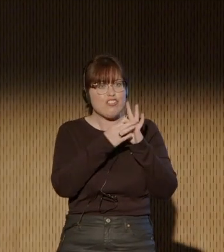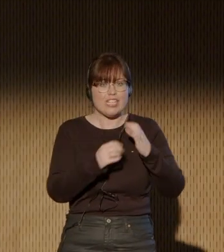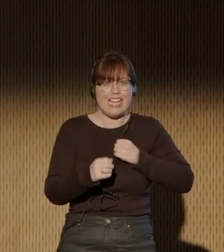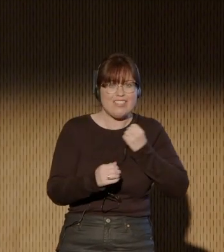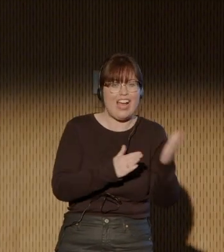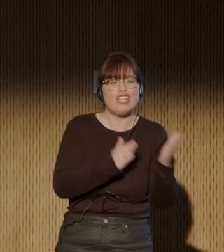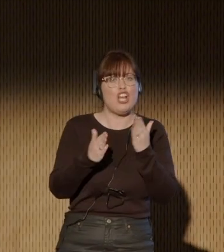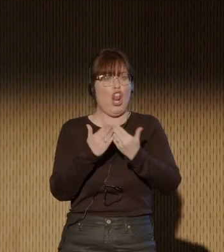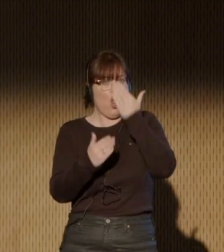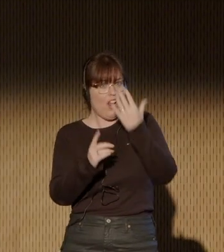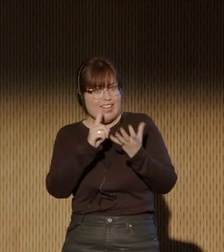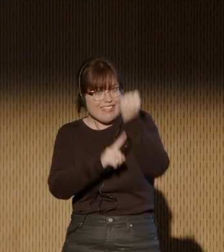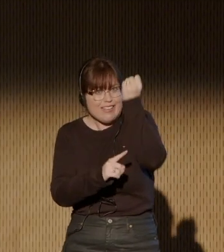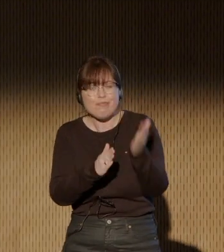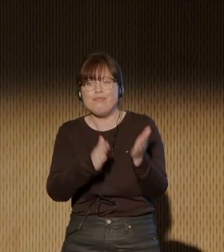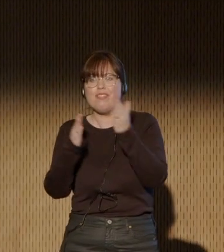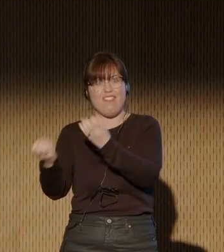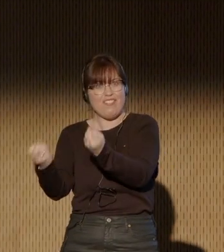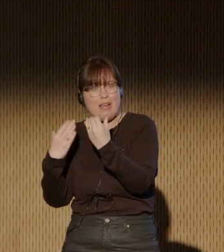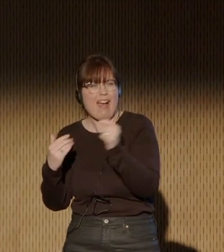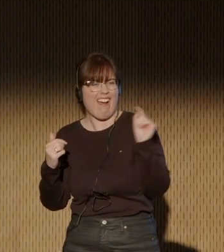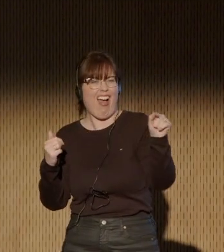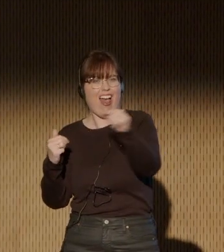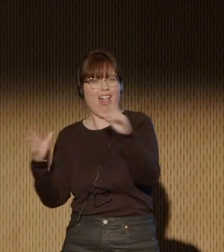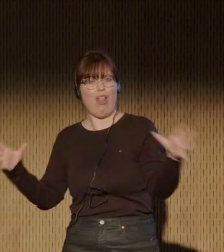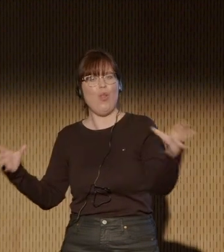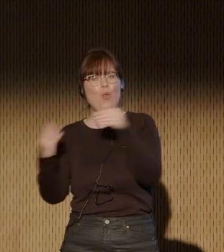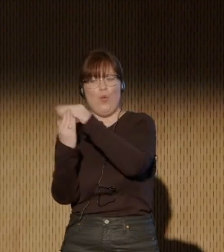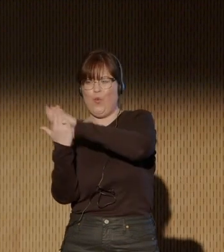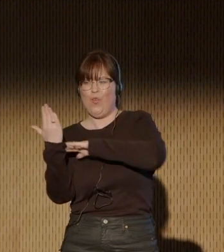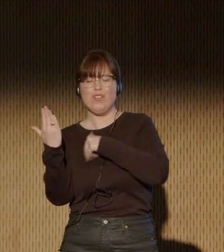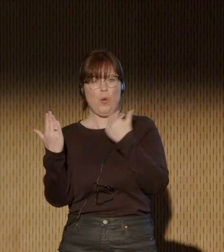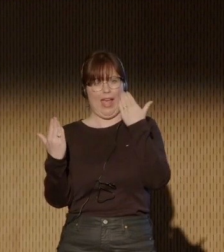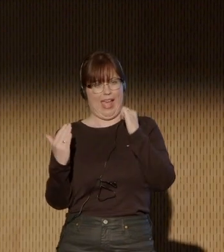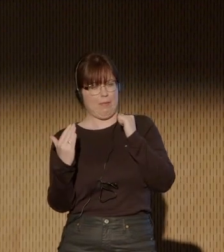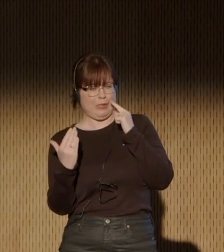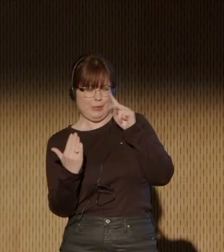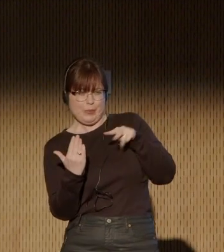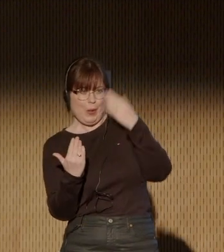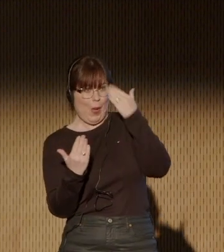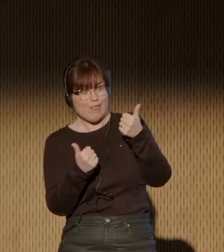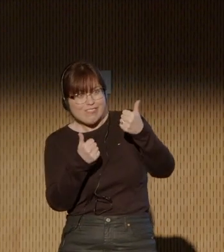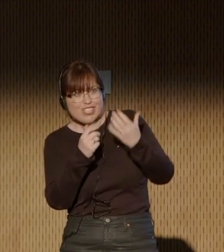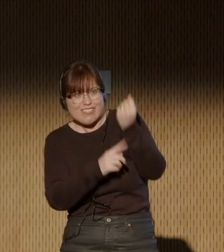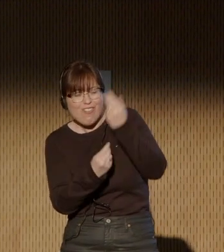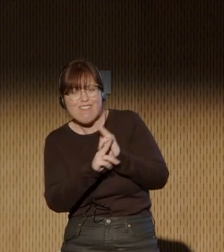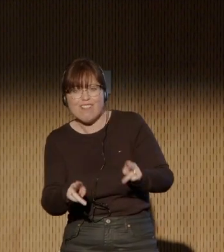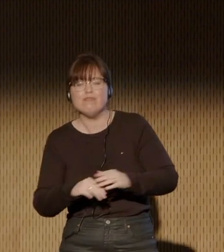learner attainment and learner feedback. And then the second action arising out of